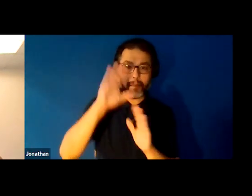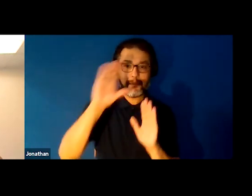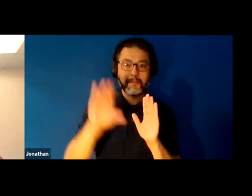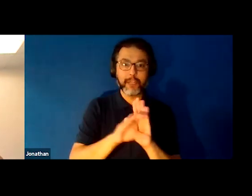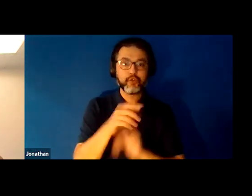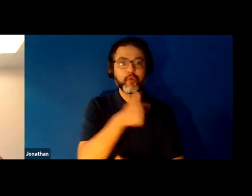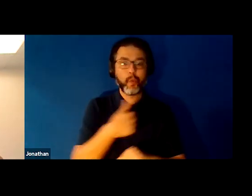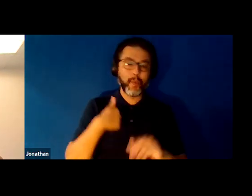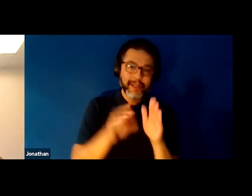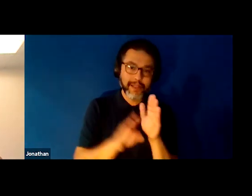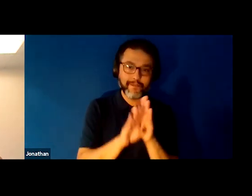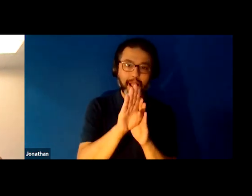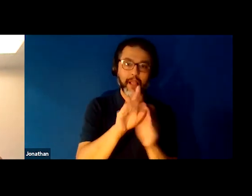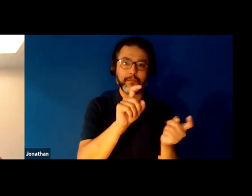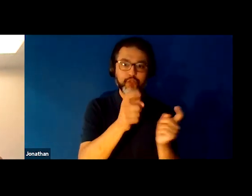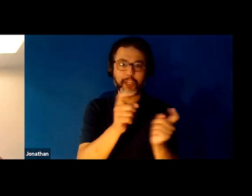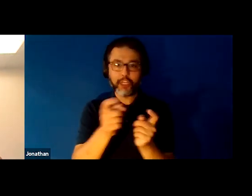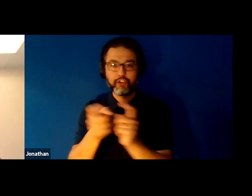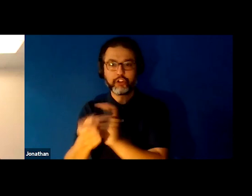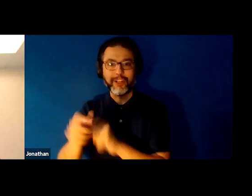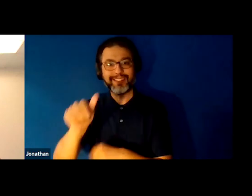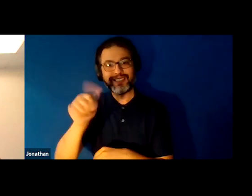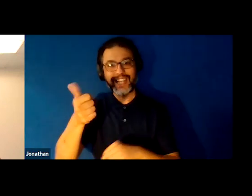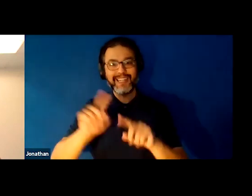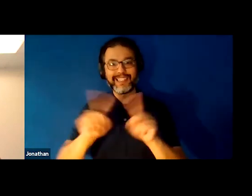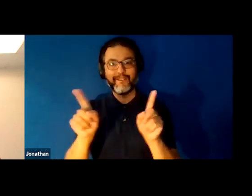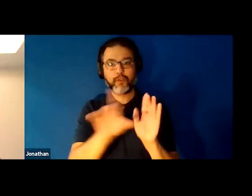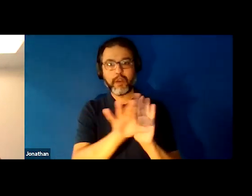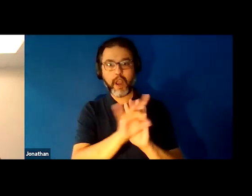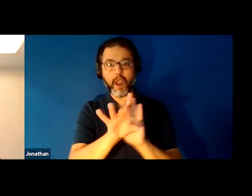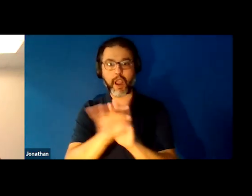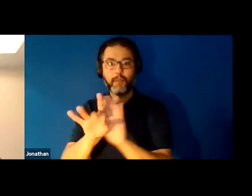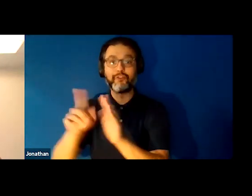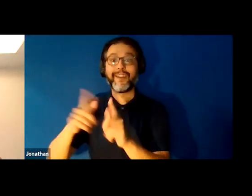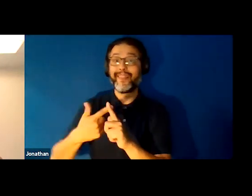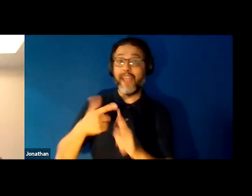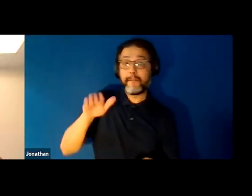And then, the lower image is a photograph of what the space actually became, to show